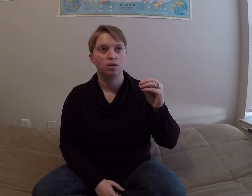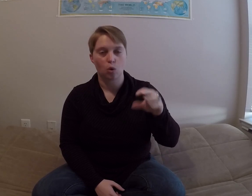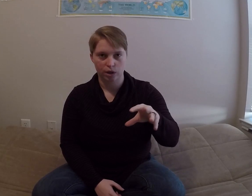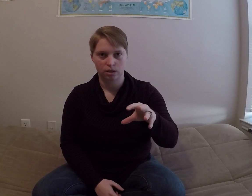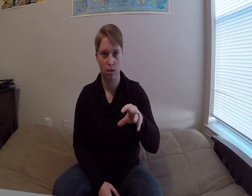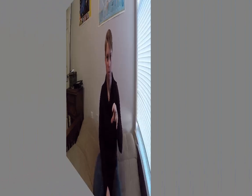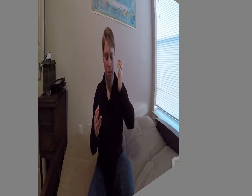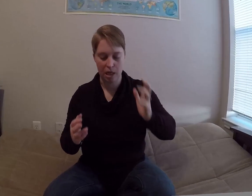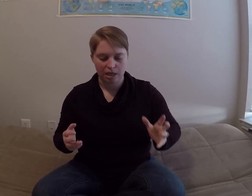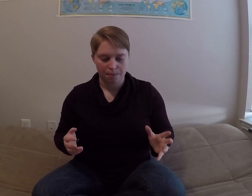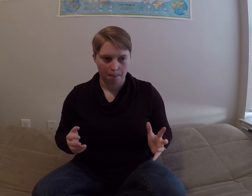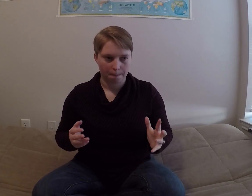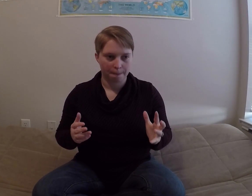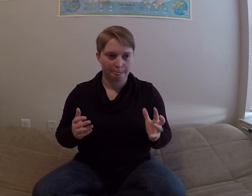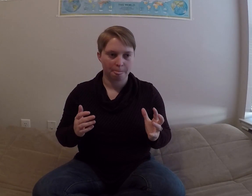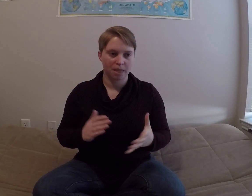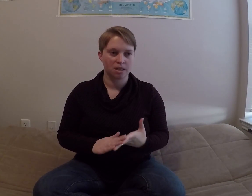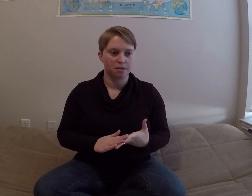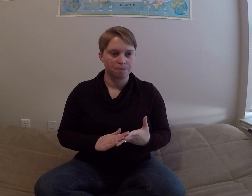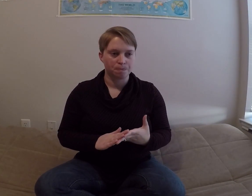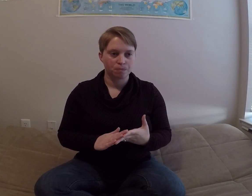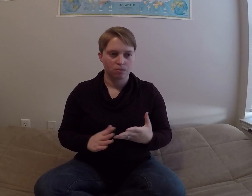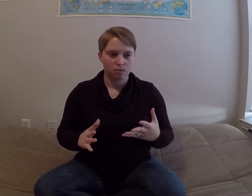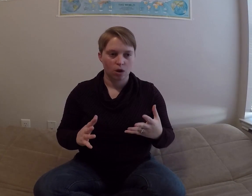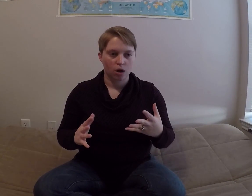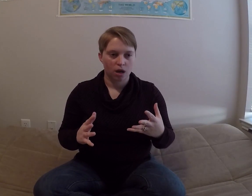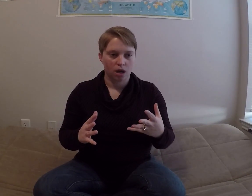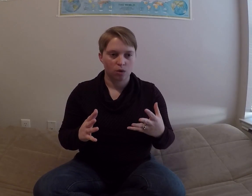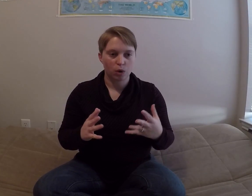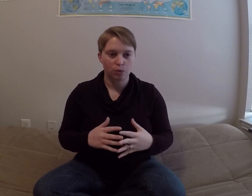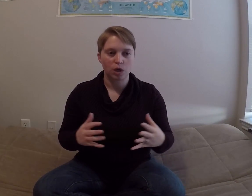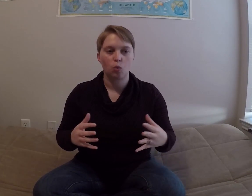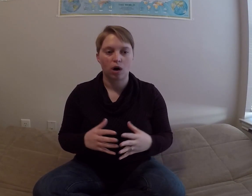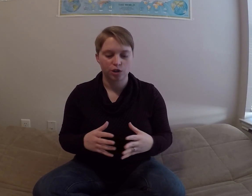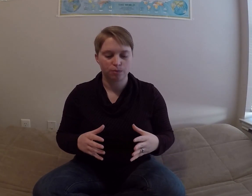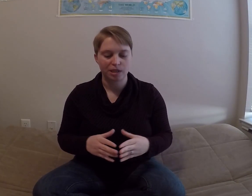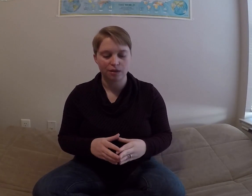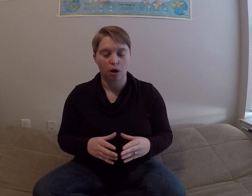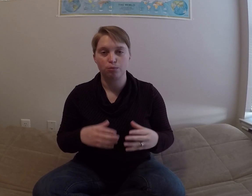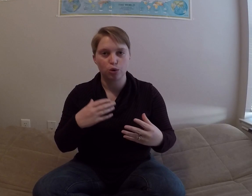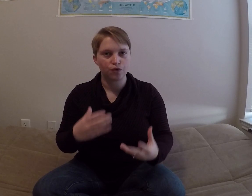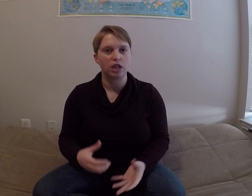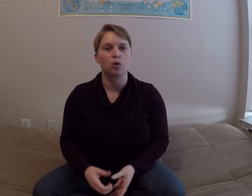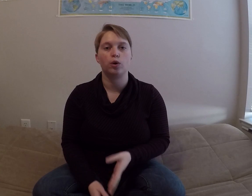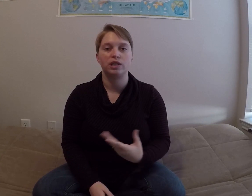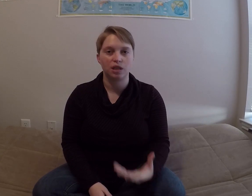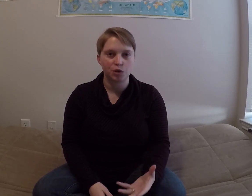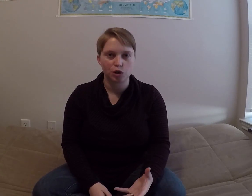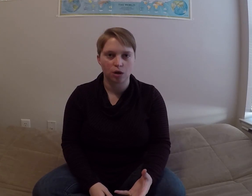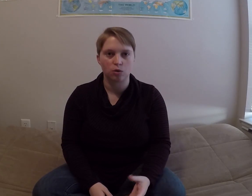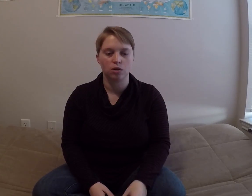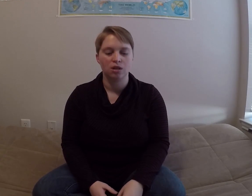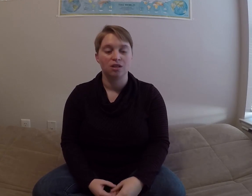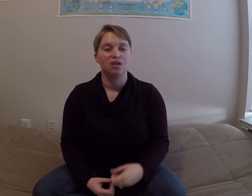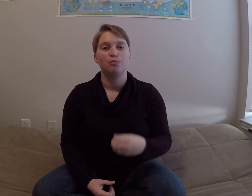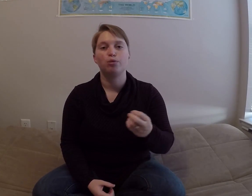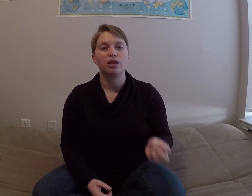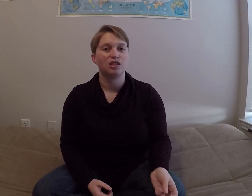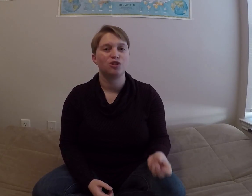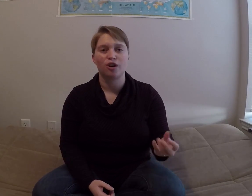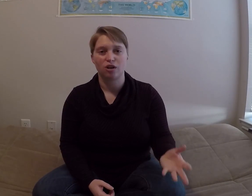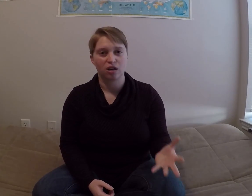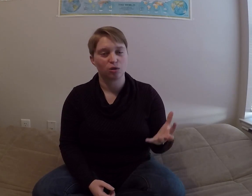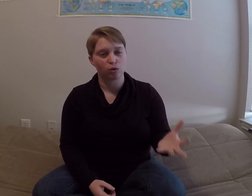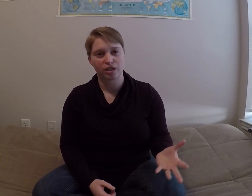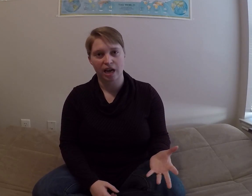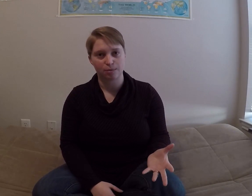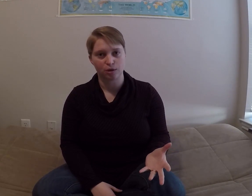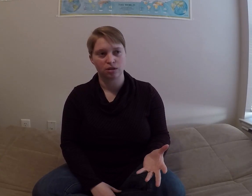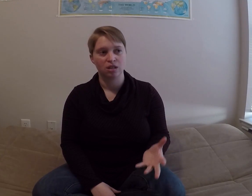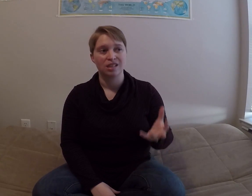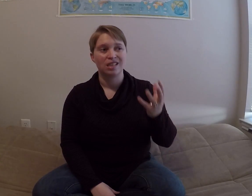Meaning when we watch a movie or a TV show, please turn on Closed Caption.